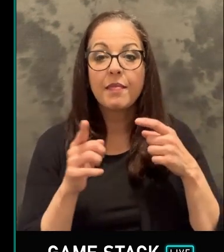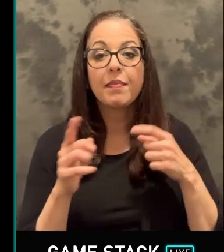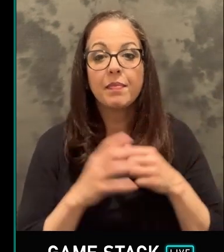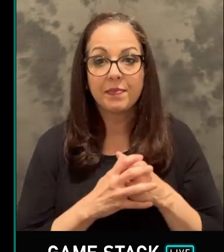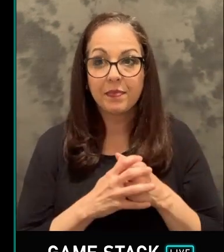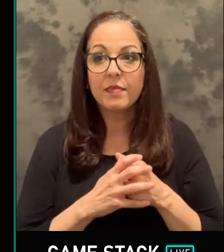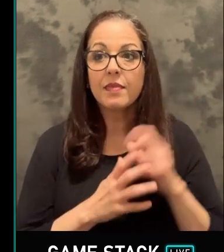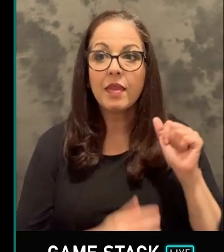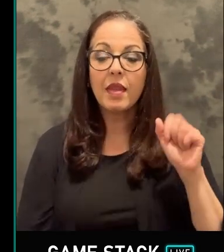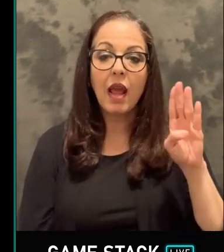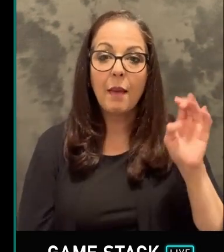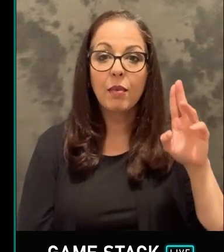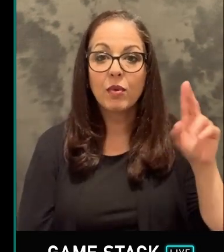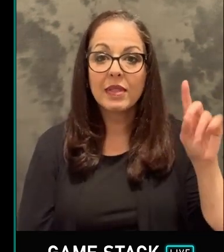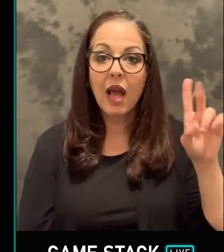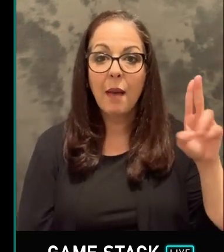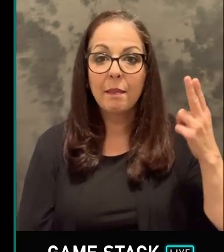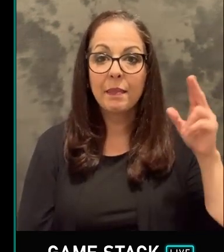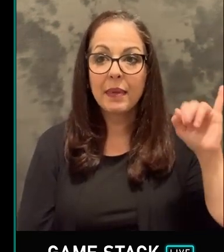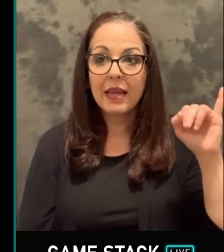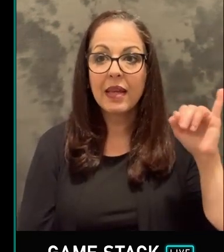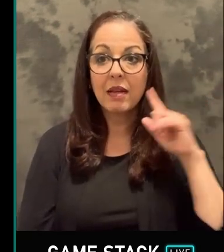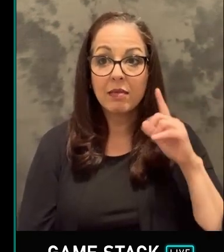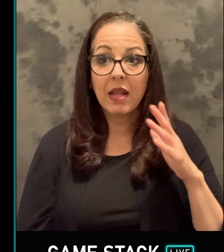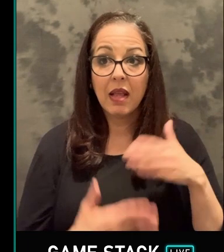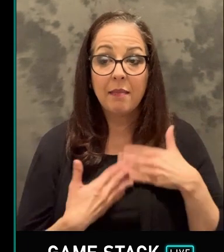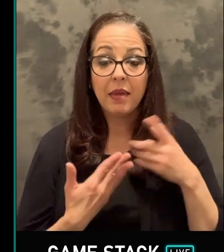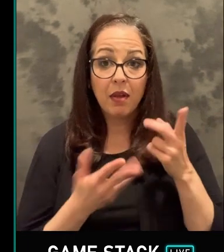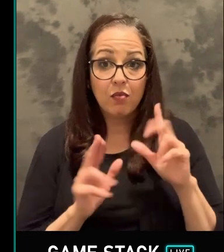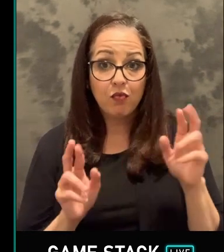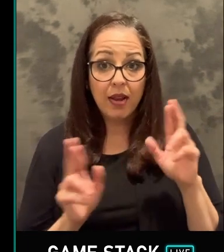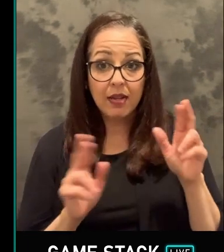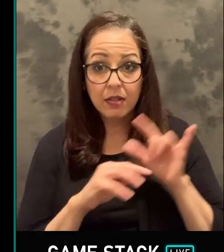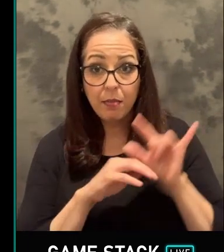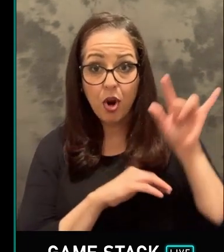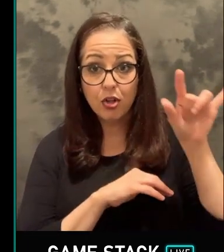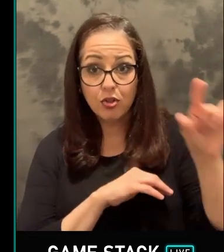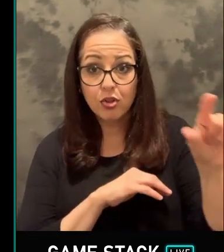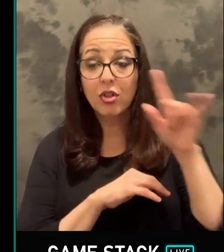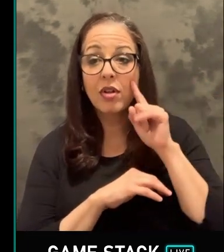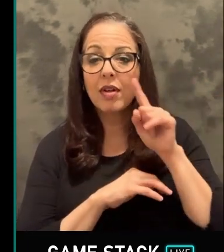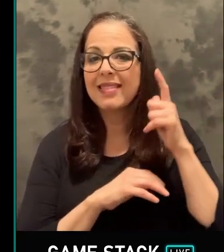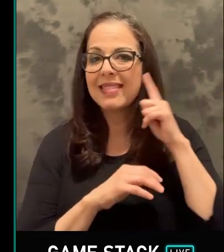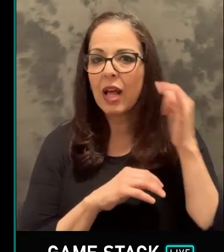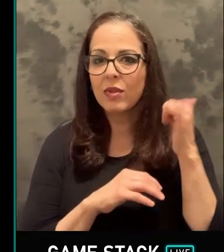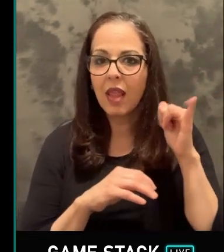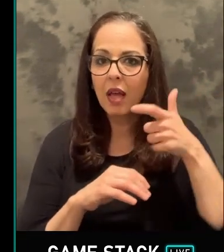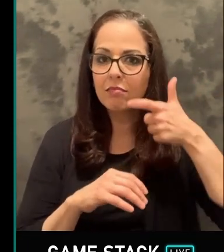HAPIE3 departure. Fly runway heading until the Kennedy 1.5